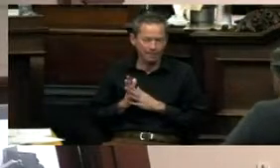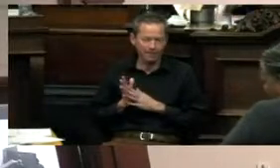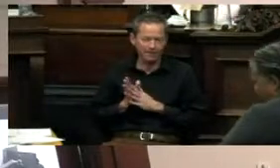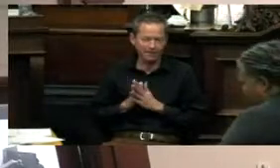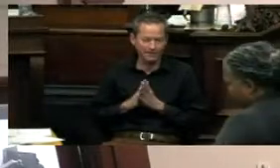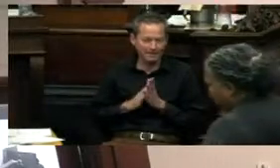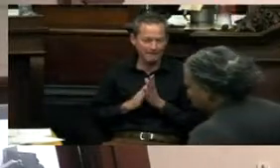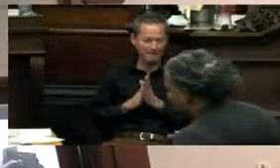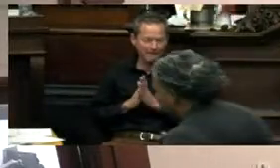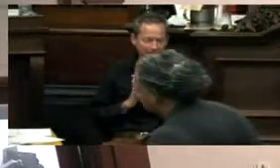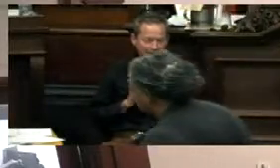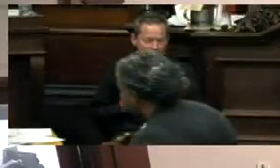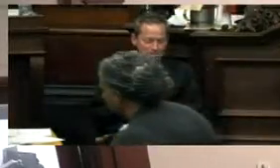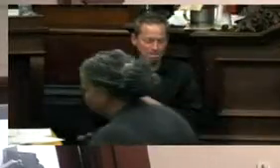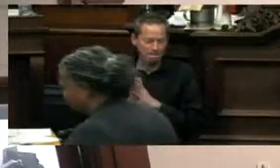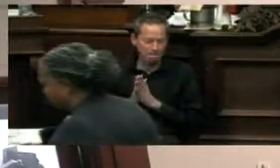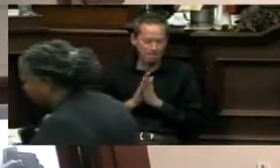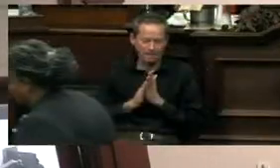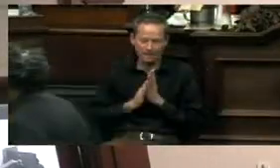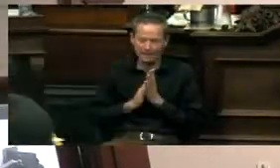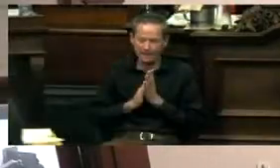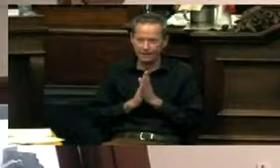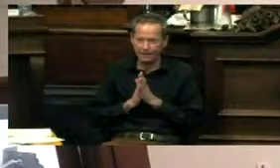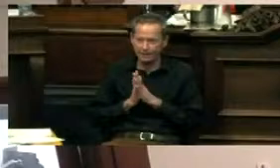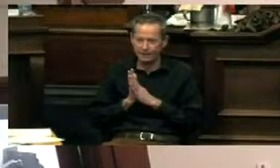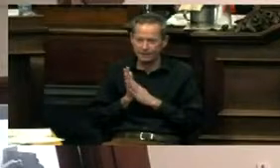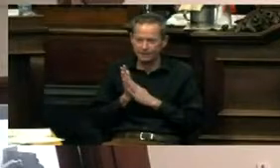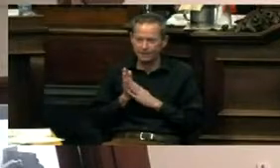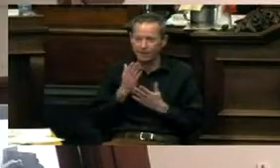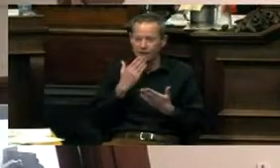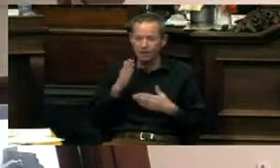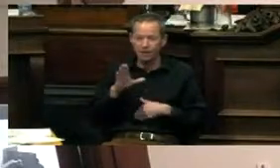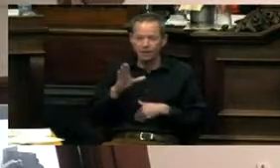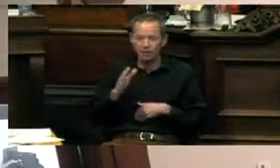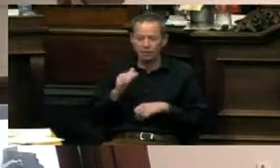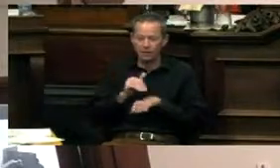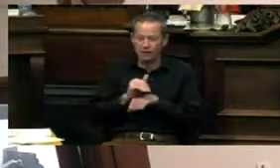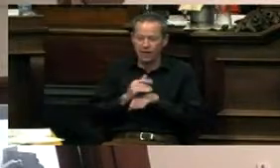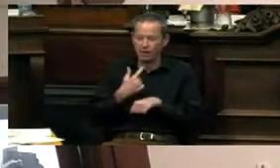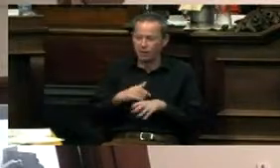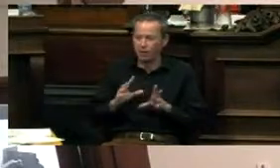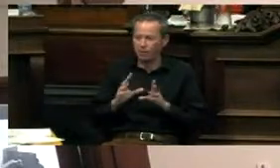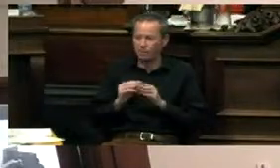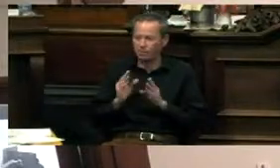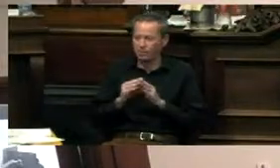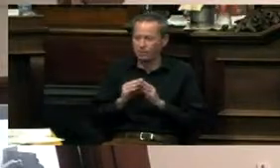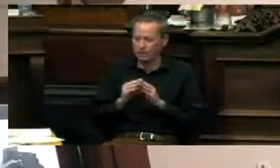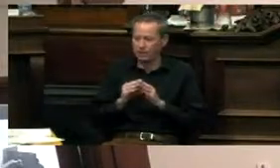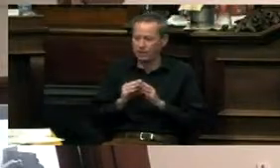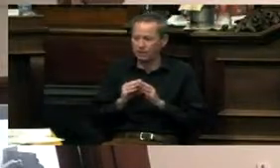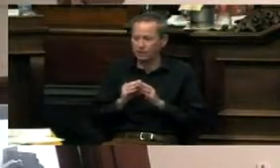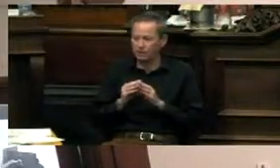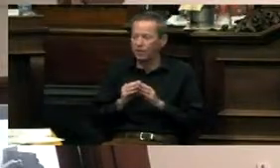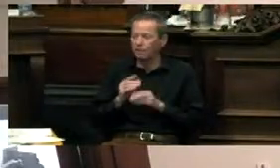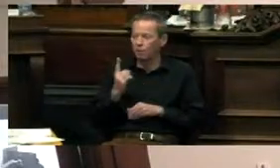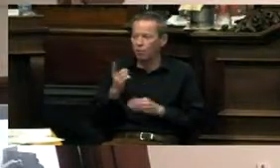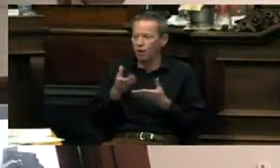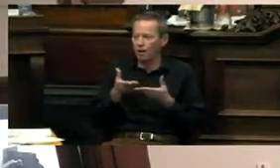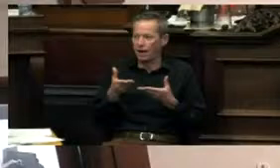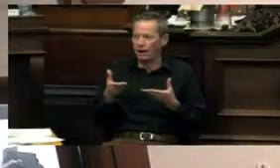right. All right. Good